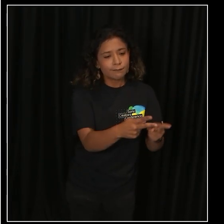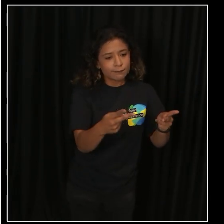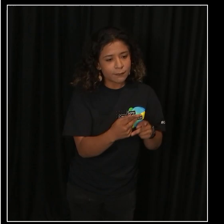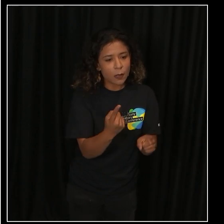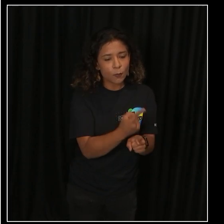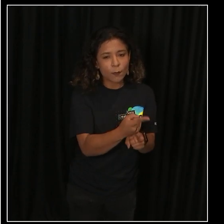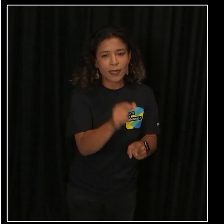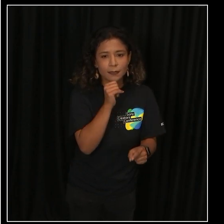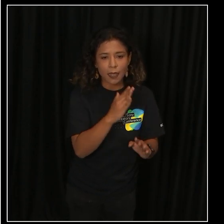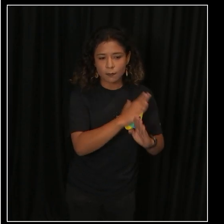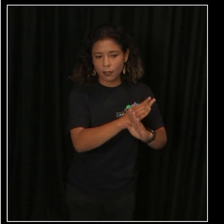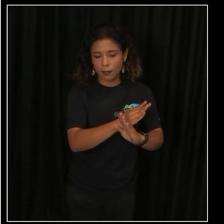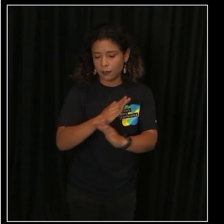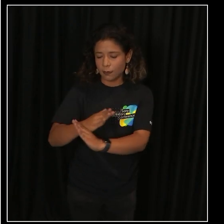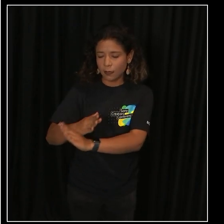In addition, existing 3D models such as the meters, etc.